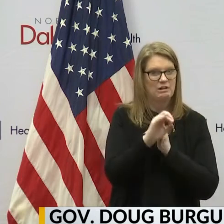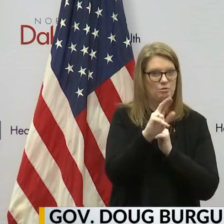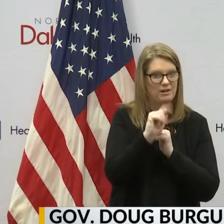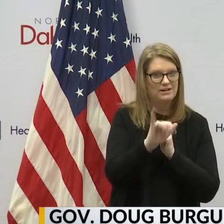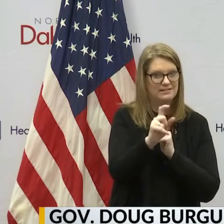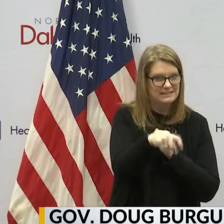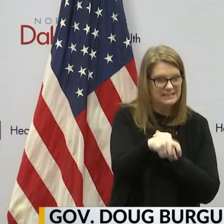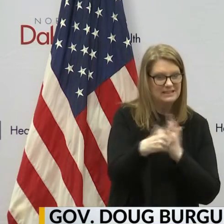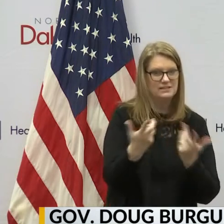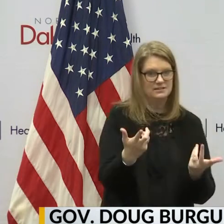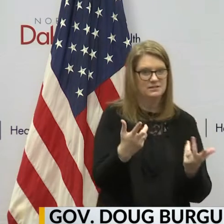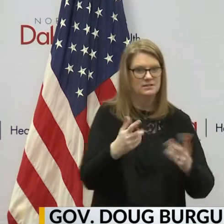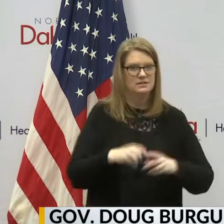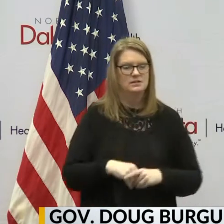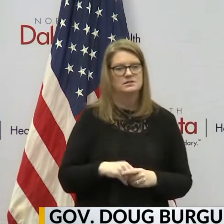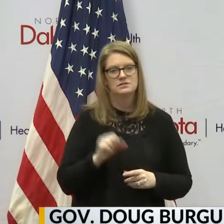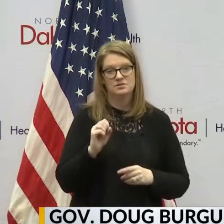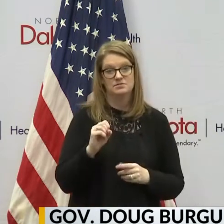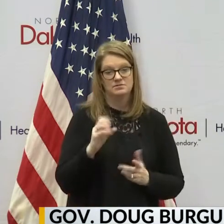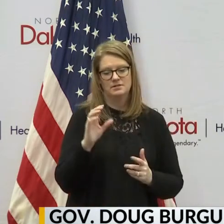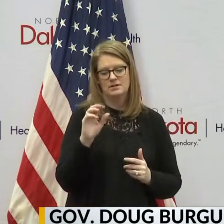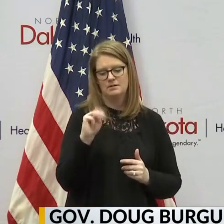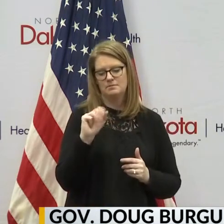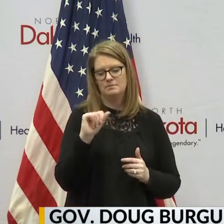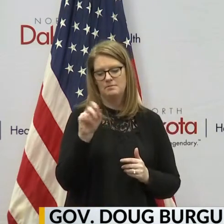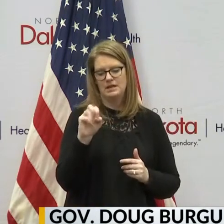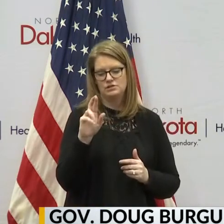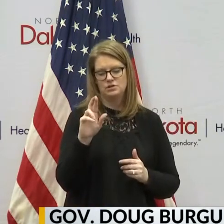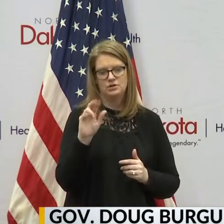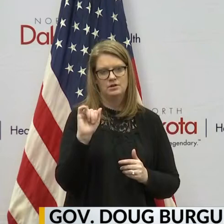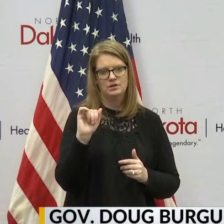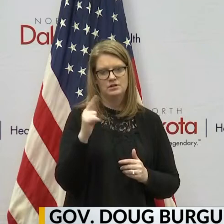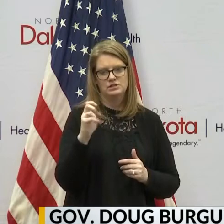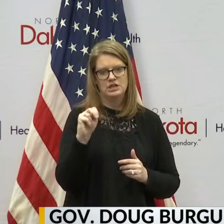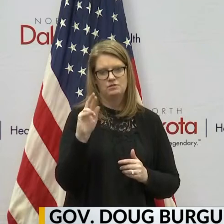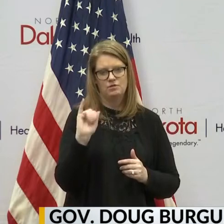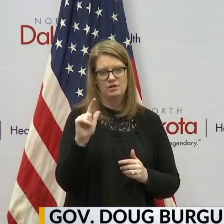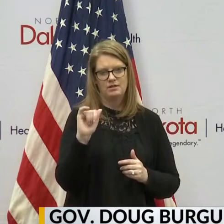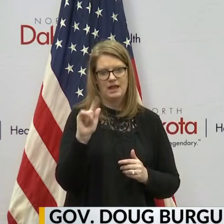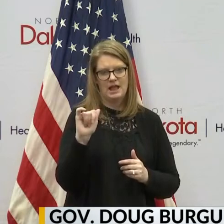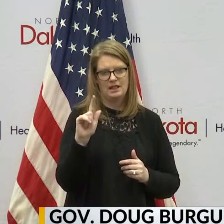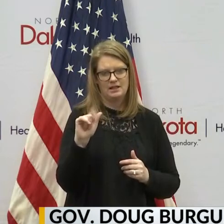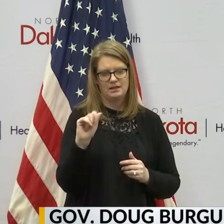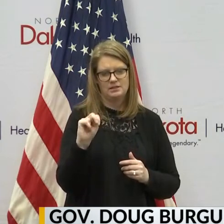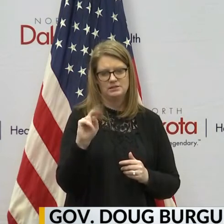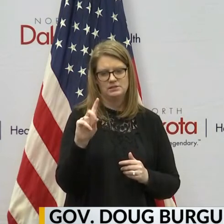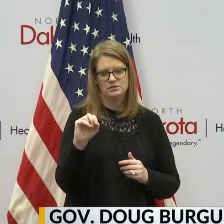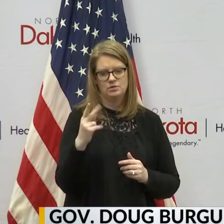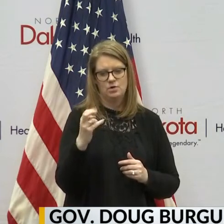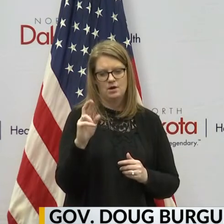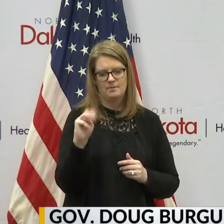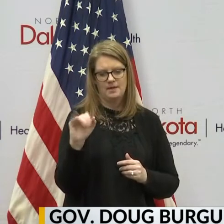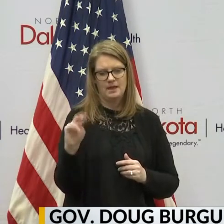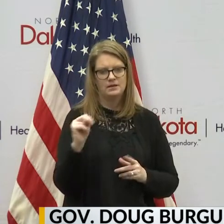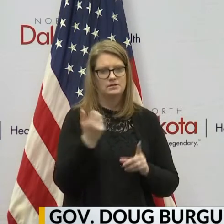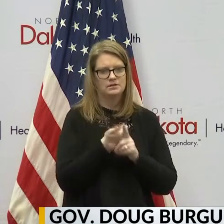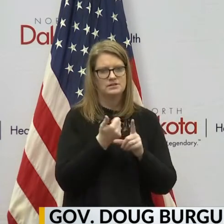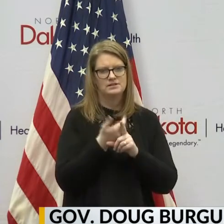NOT HAVE THAT SAME SUPPORT MECHANISM. WE'VE GOT A GREAT TEAM OF PEOPLE WORKING ON THIS GENERAL ALAN MAJOR GENERAL ALAN NORMAN